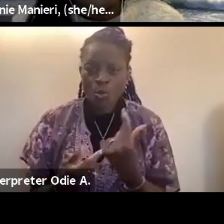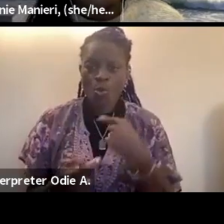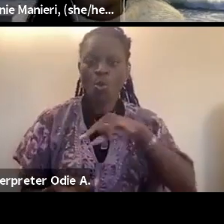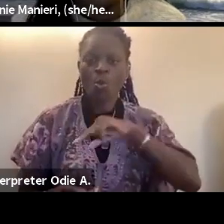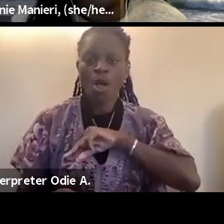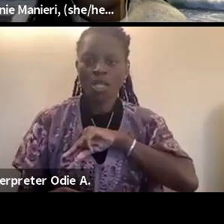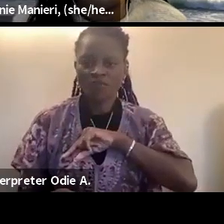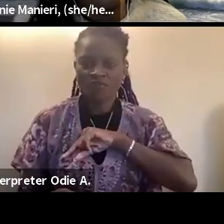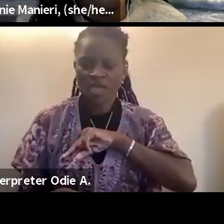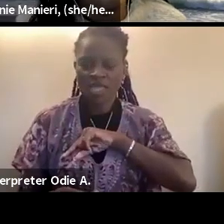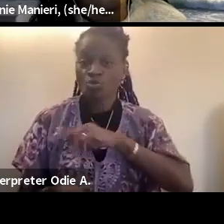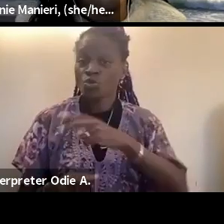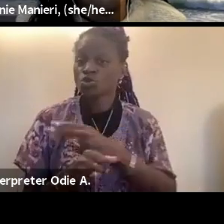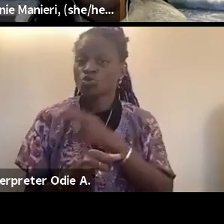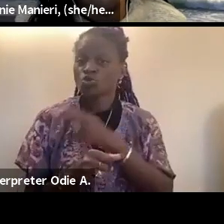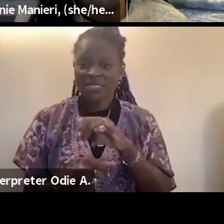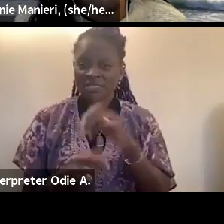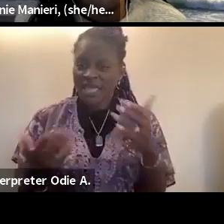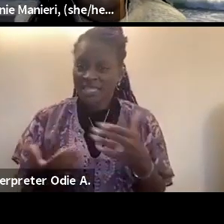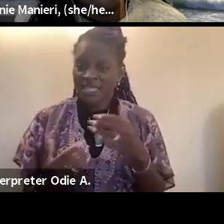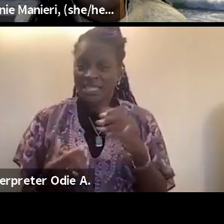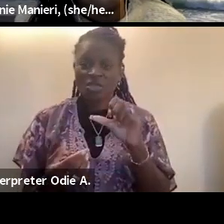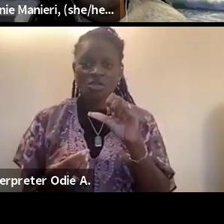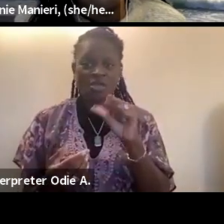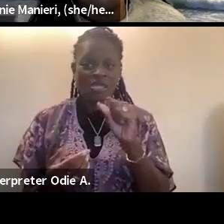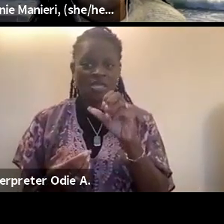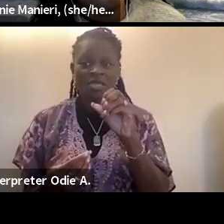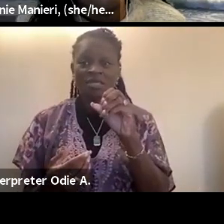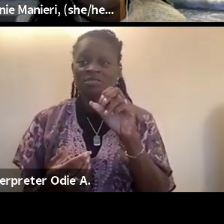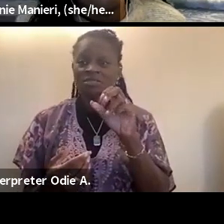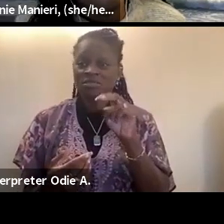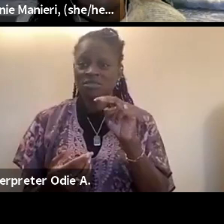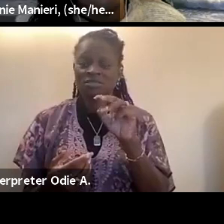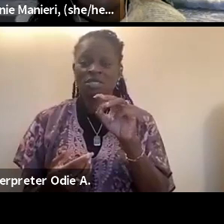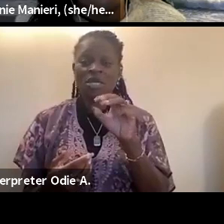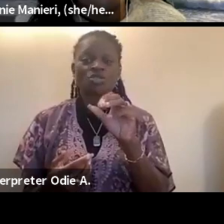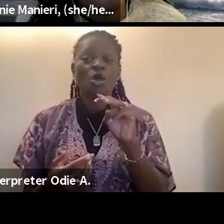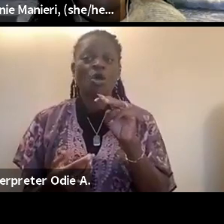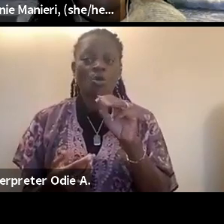County, and I have a system in place for distribution of the treatment.